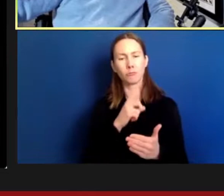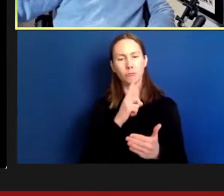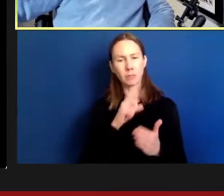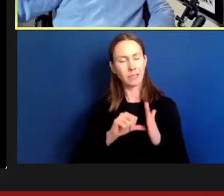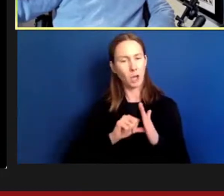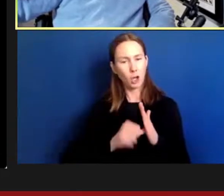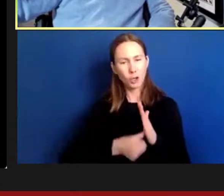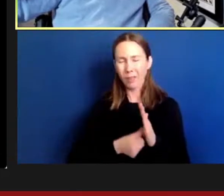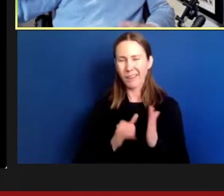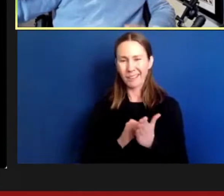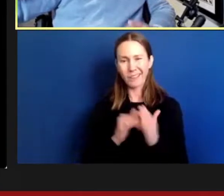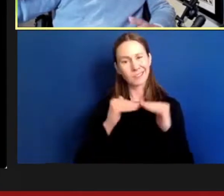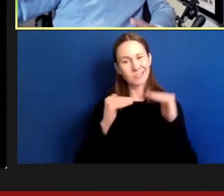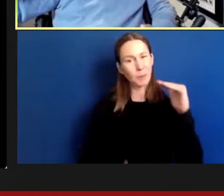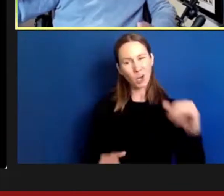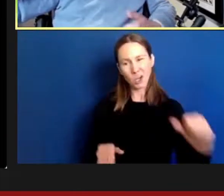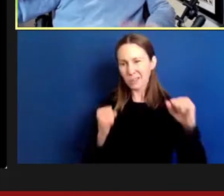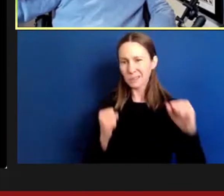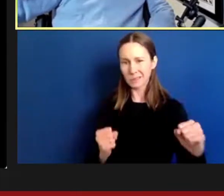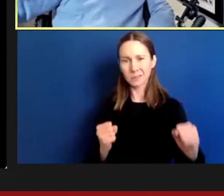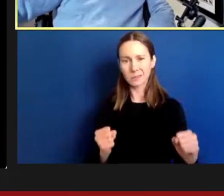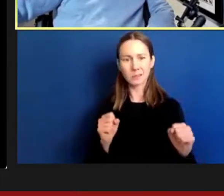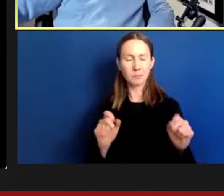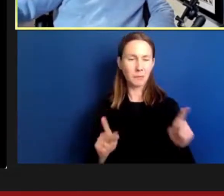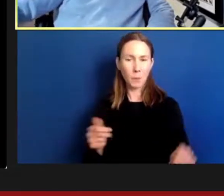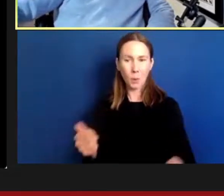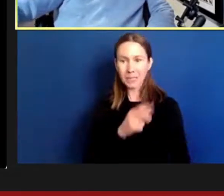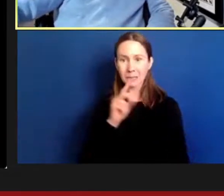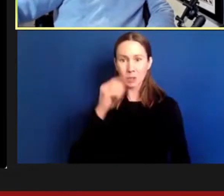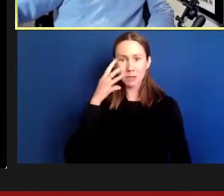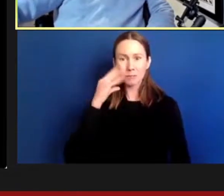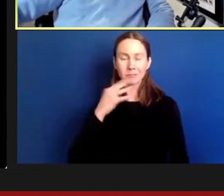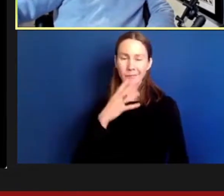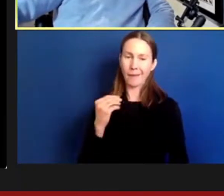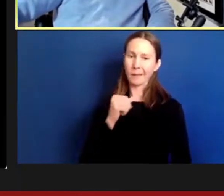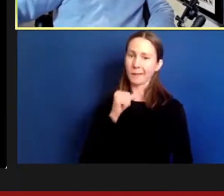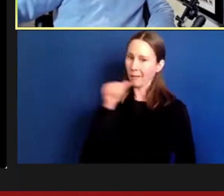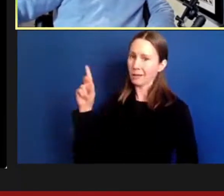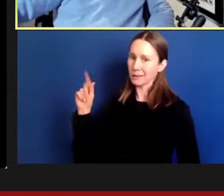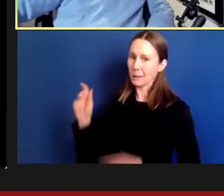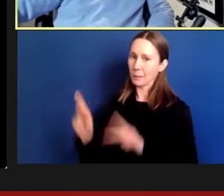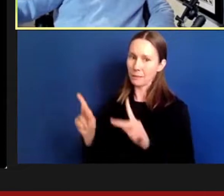disparities between people with disabilities and our non-disabled counterparts, as well as health